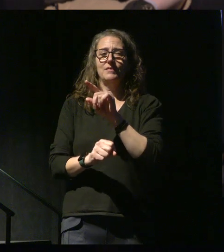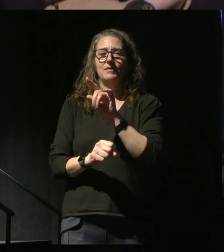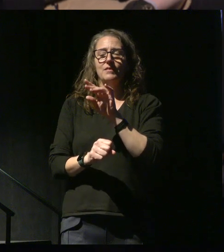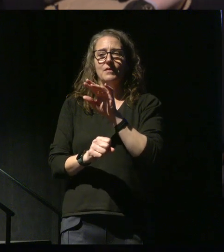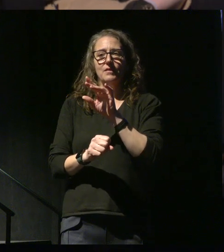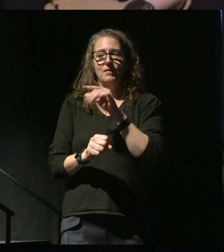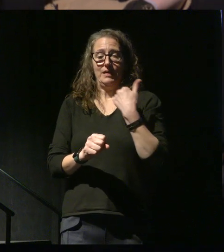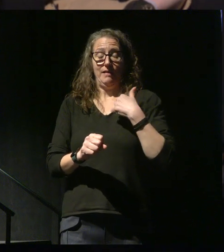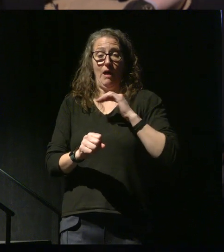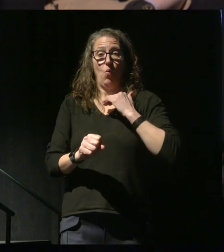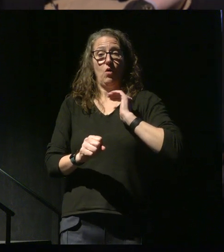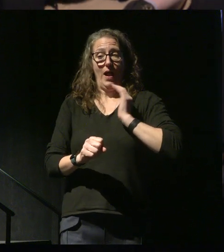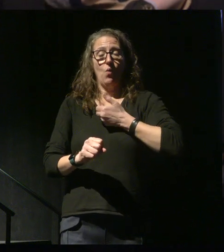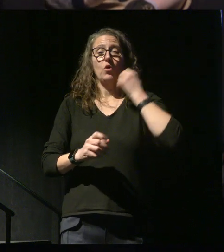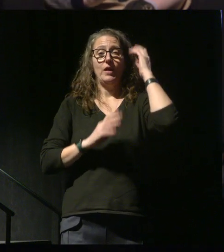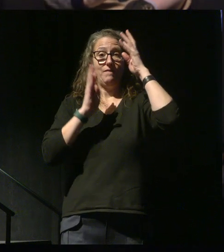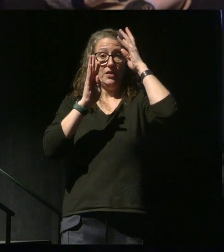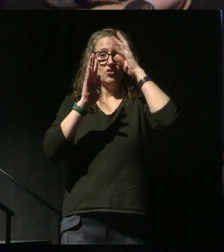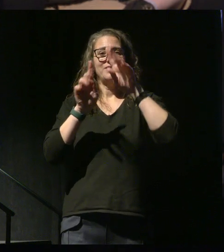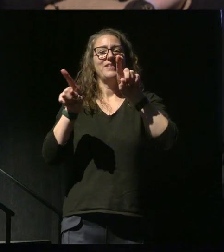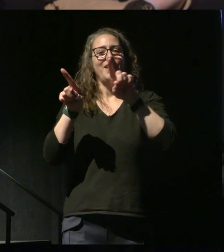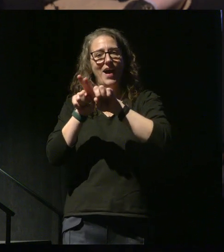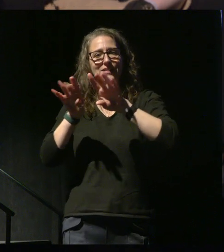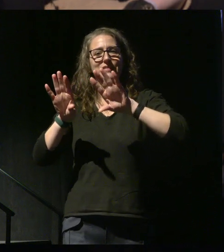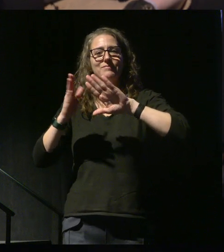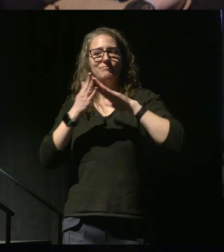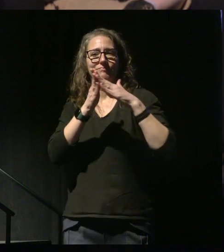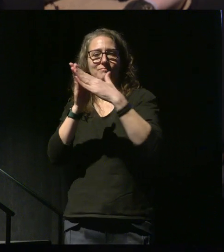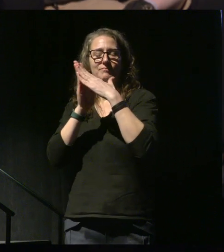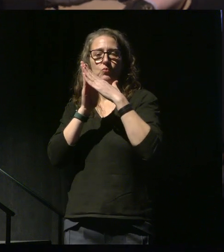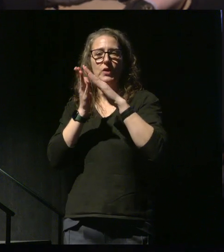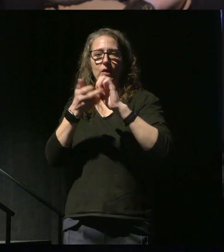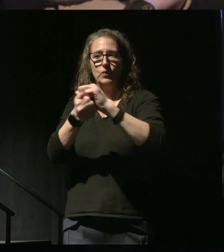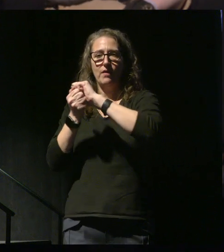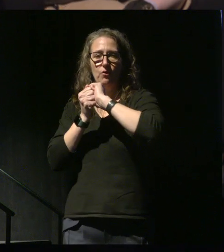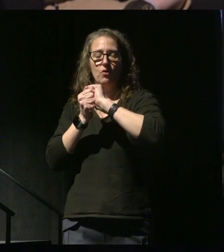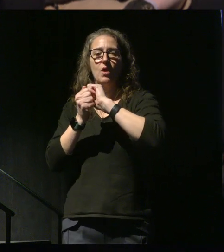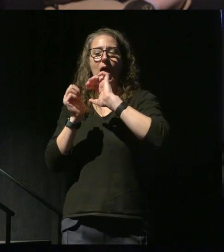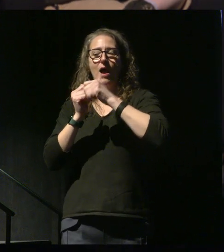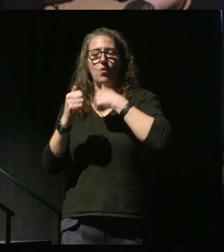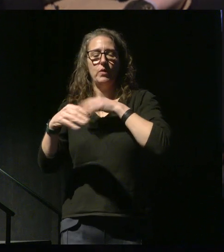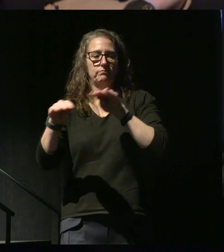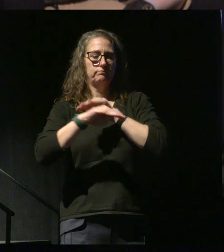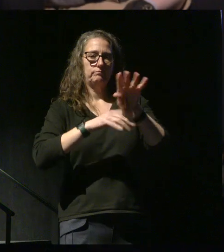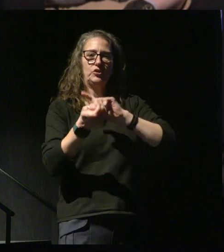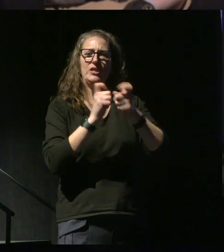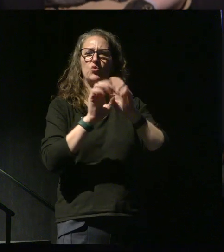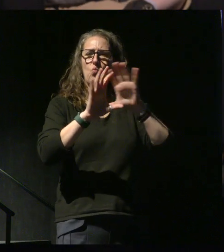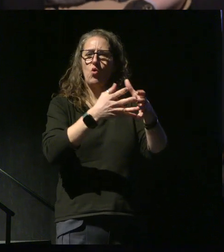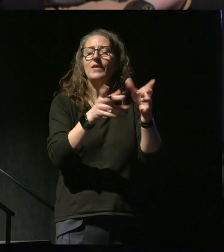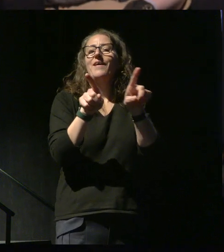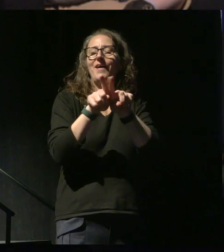our innovation as a community, the ways that we change the world as trans people and as trans writers,